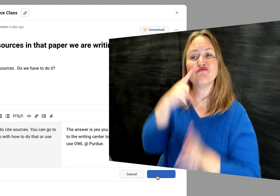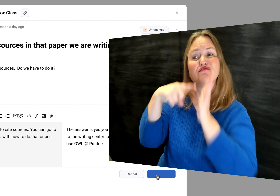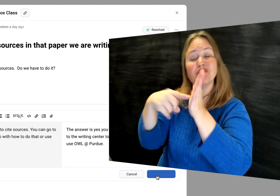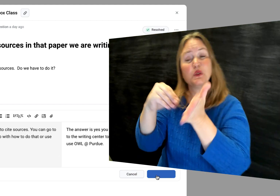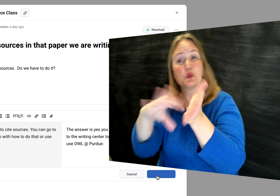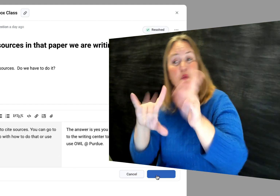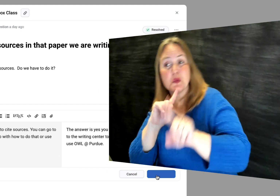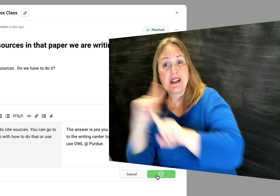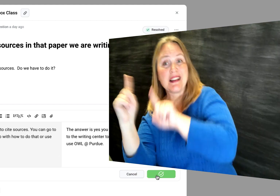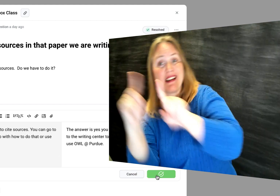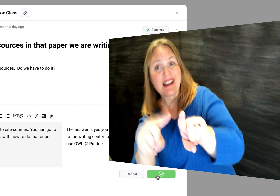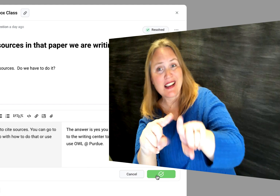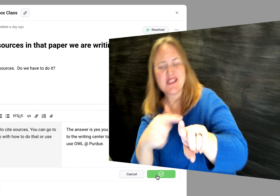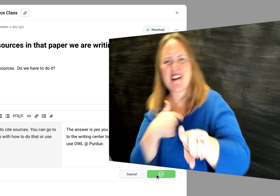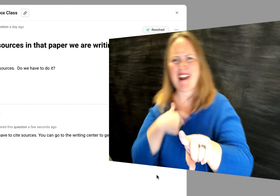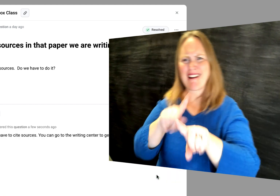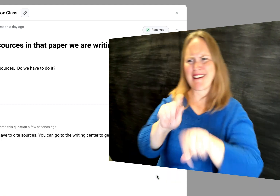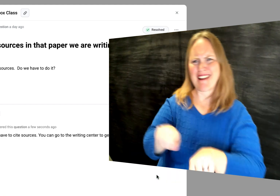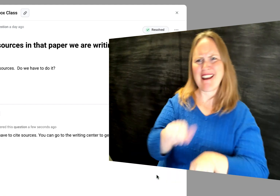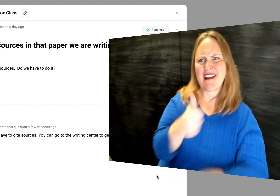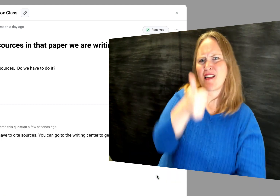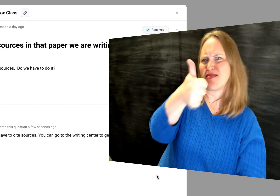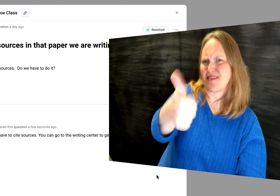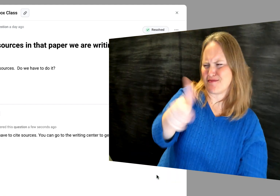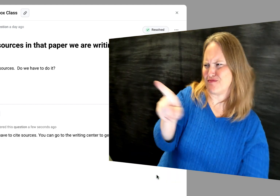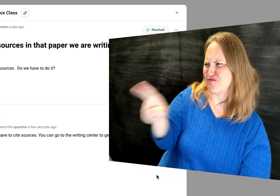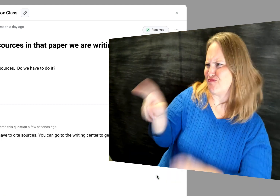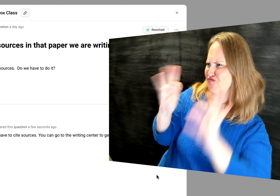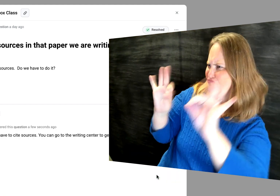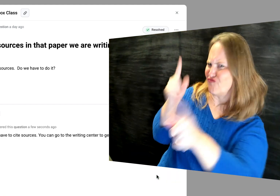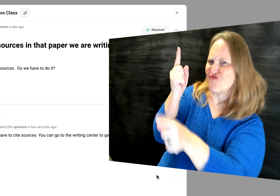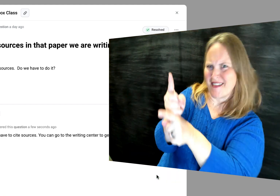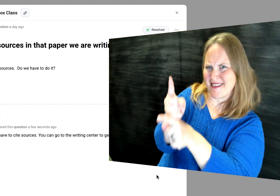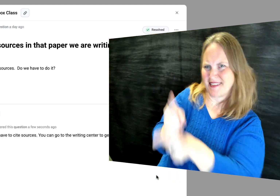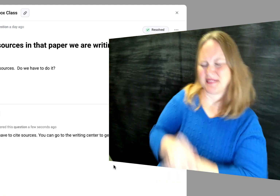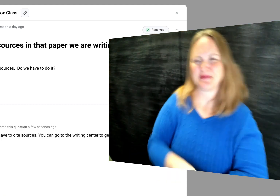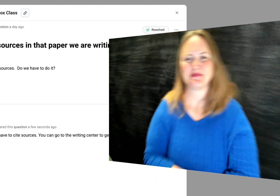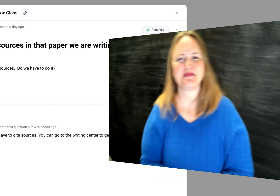If someone has the correct answer, I can tell them they're on the right track.